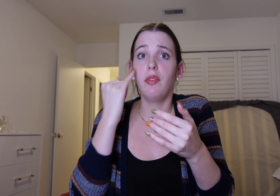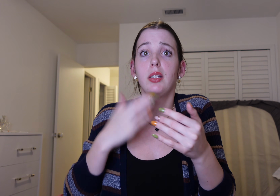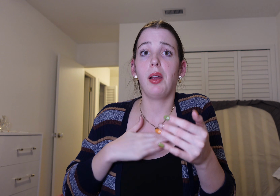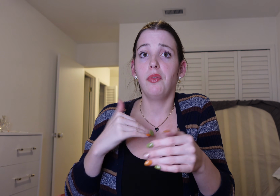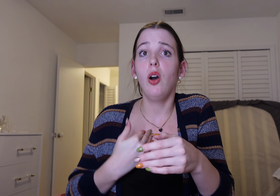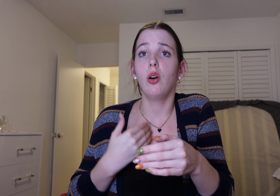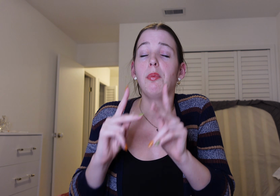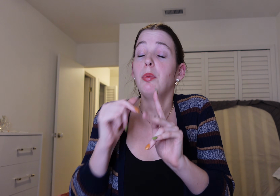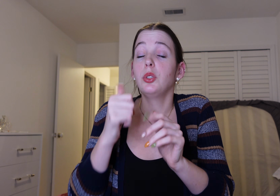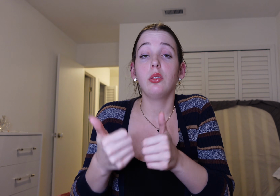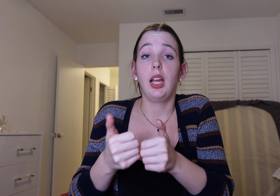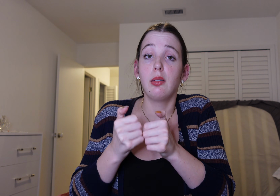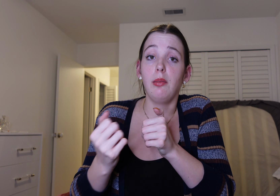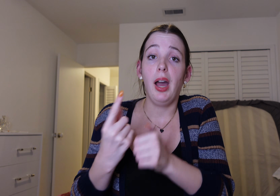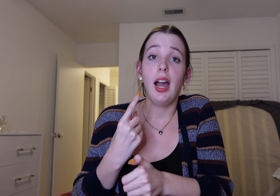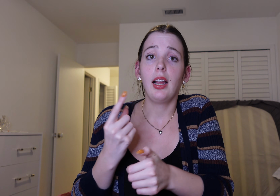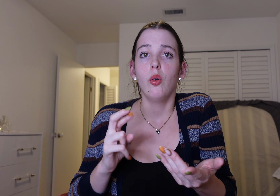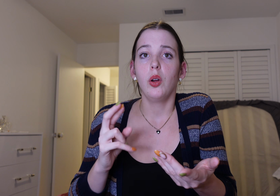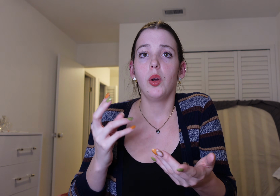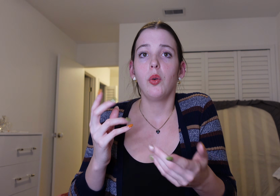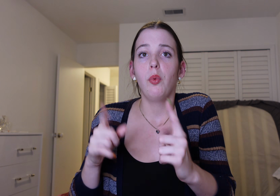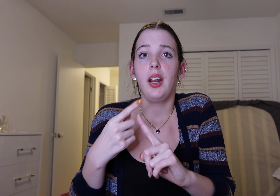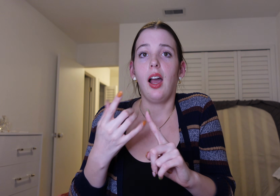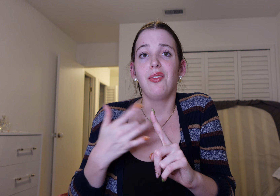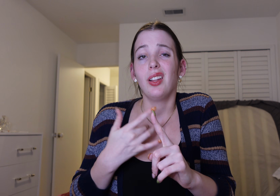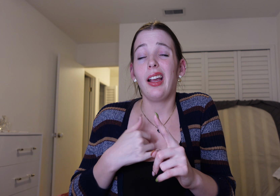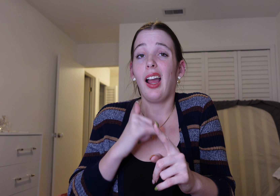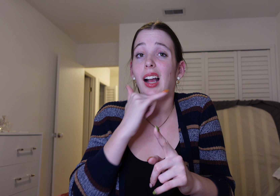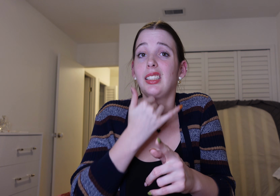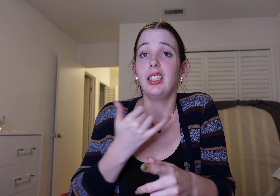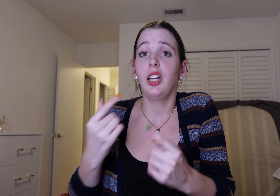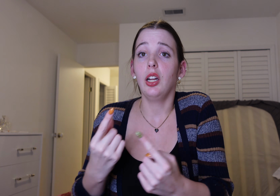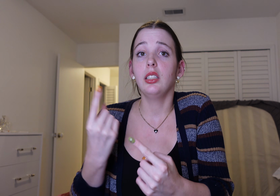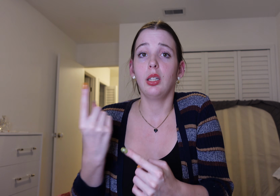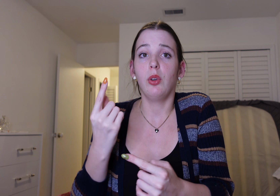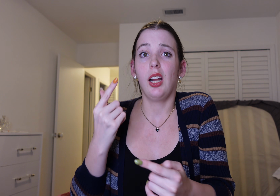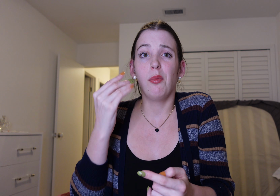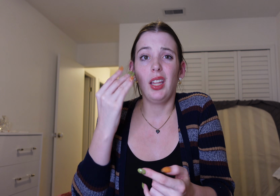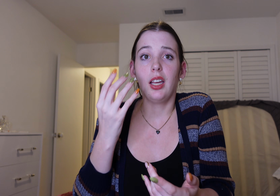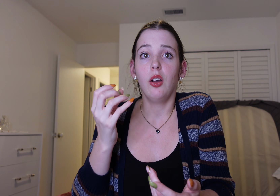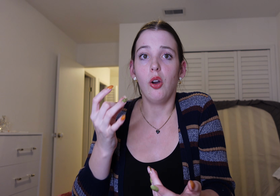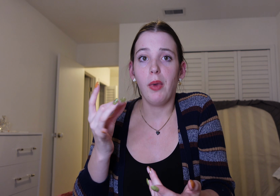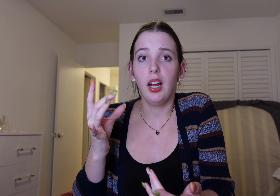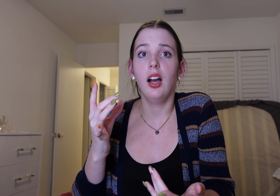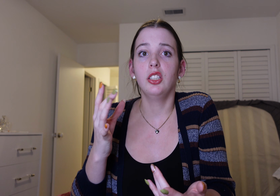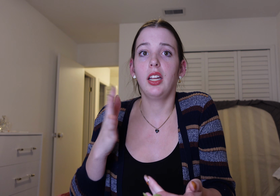if it's my fault when people don't text me back or when I feel like I accidentally hurt someone I'm thinking, oh my gosh, like